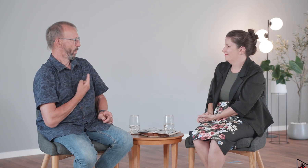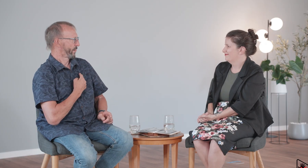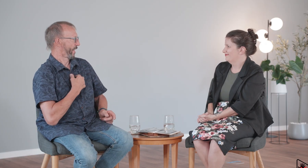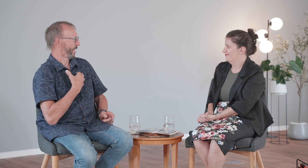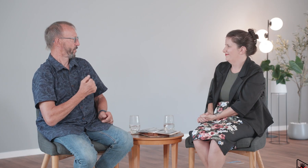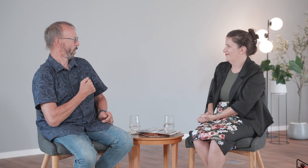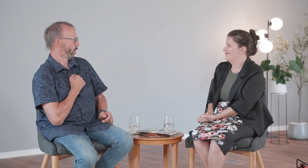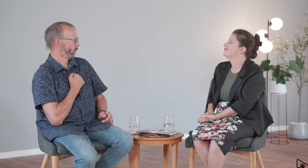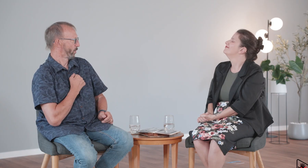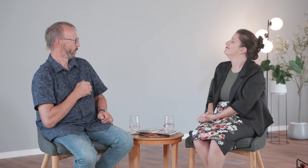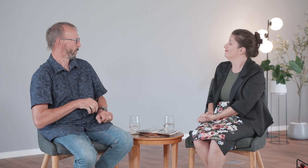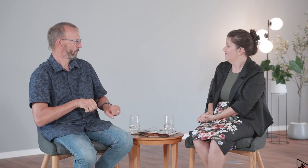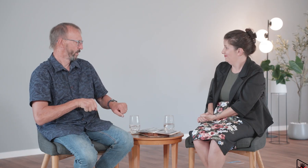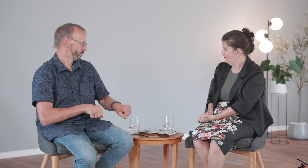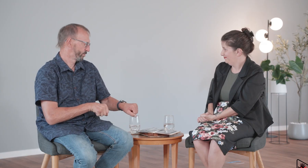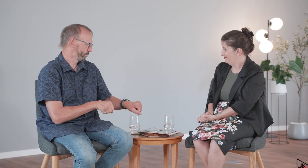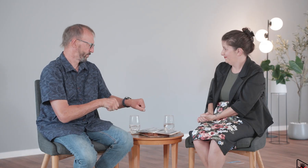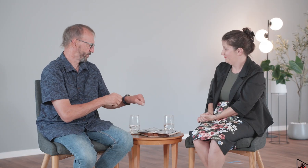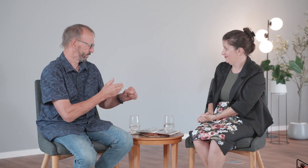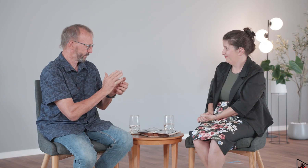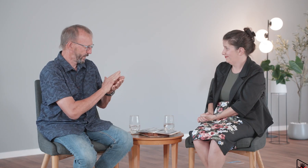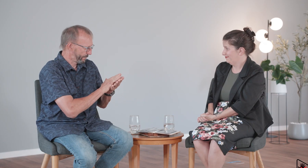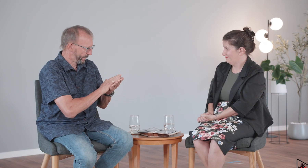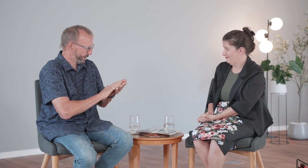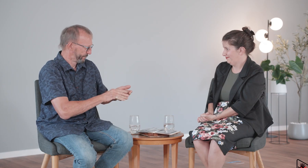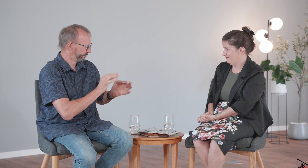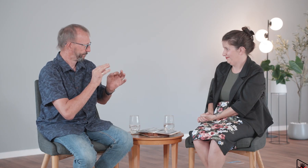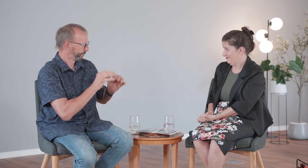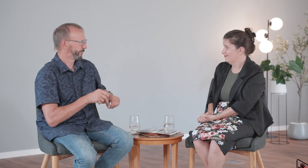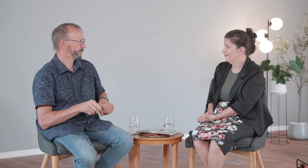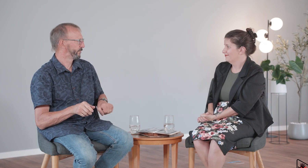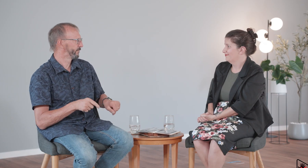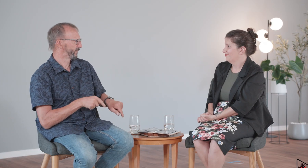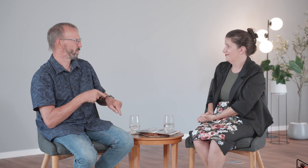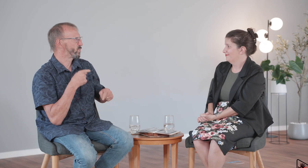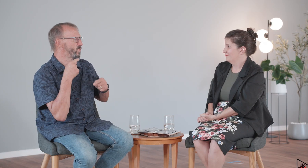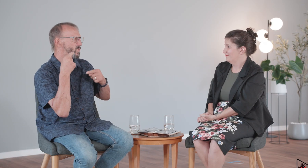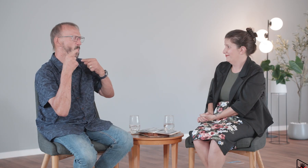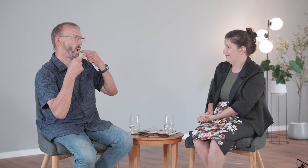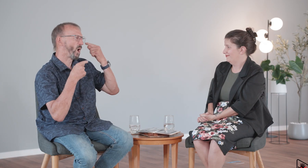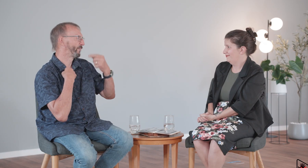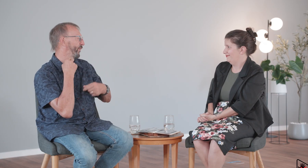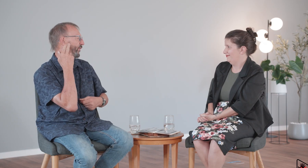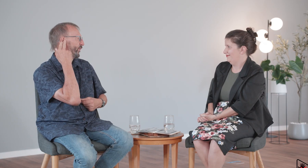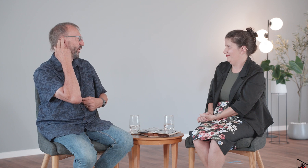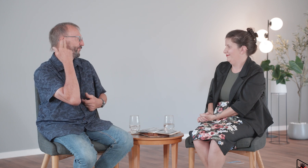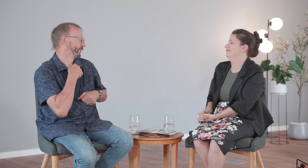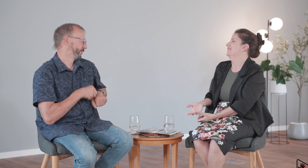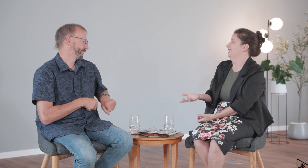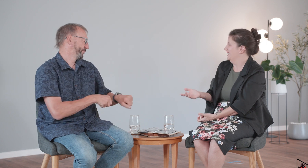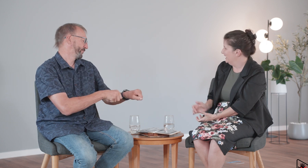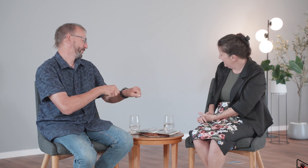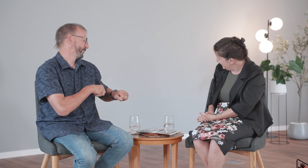in the factory with my own sander. And it was a very noisy sander, but it was fine for me as